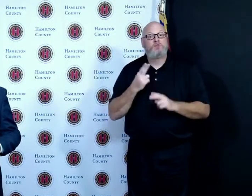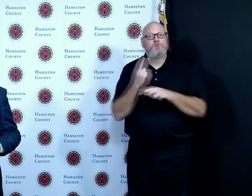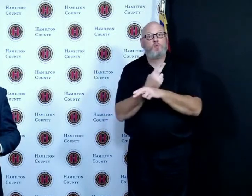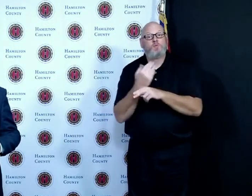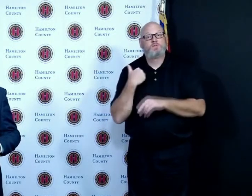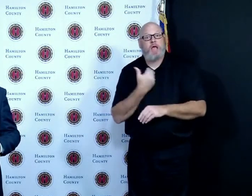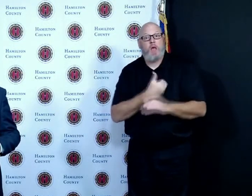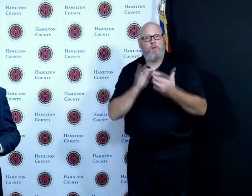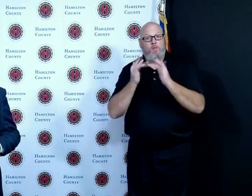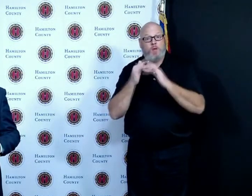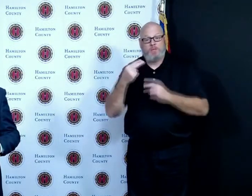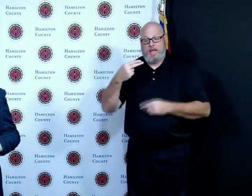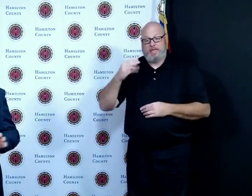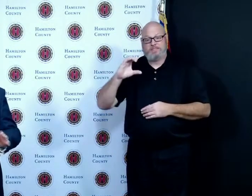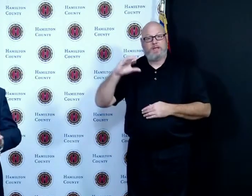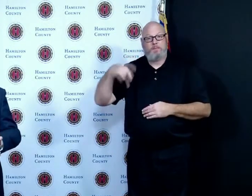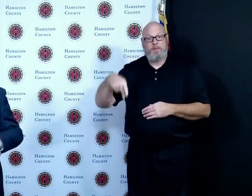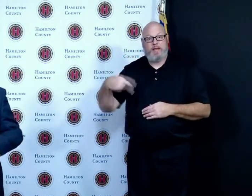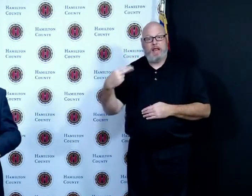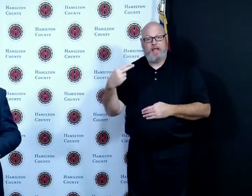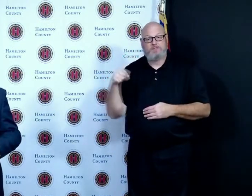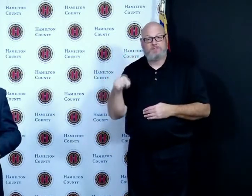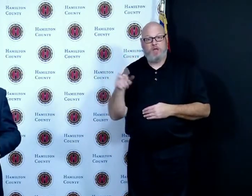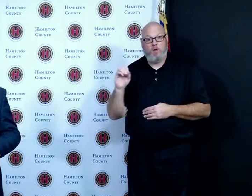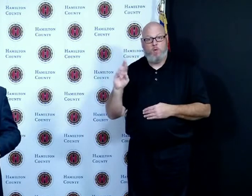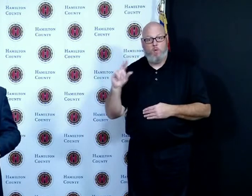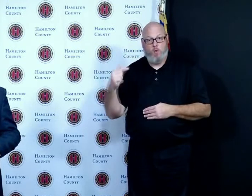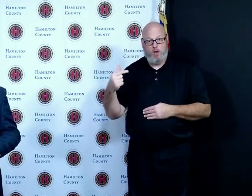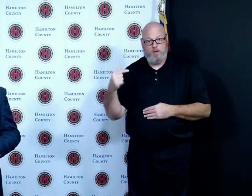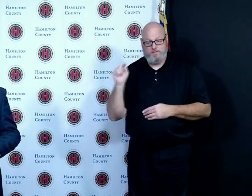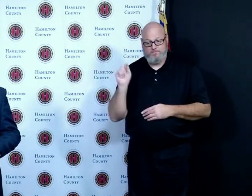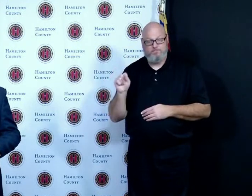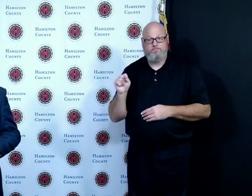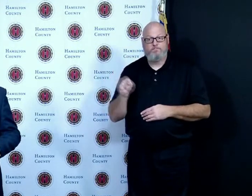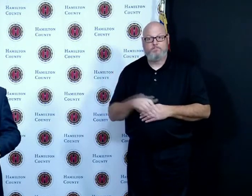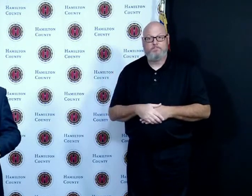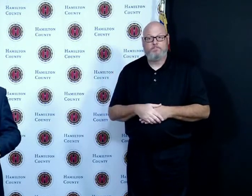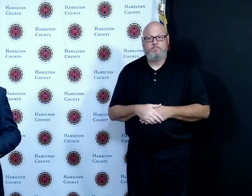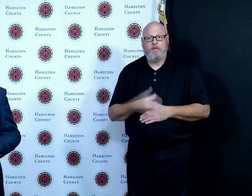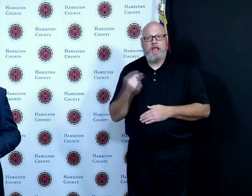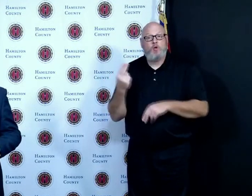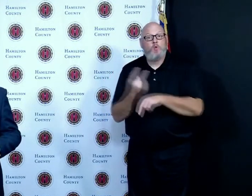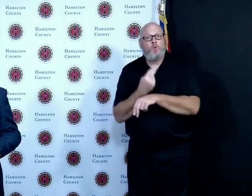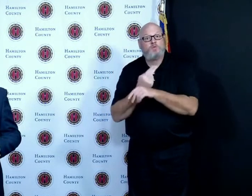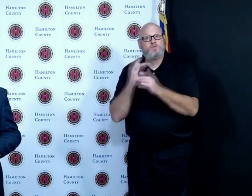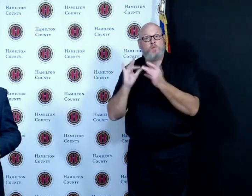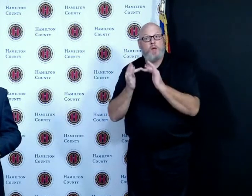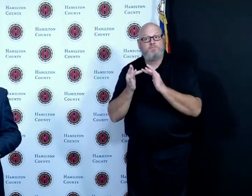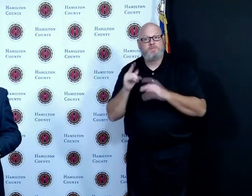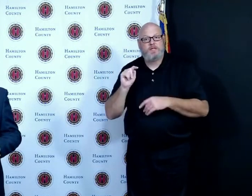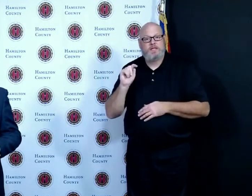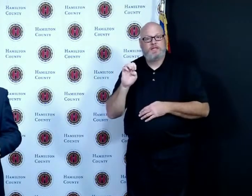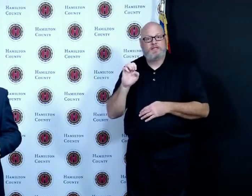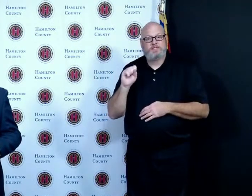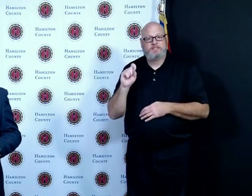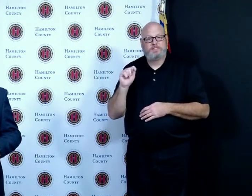few months we've been between 750 and 800 cases in our hospitals this number is much lower today it's